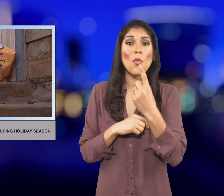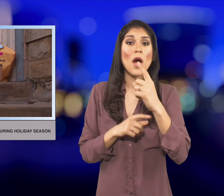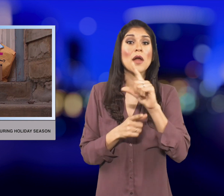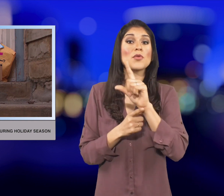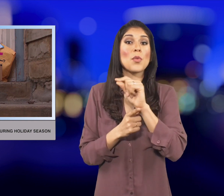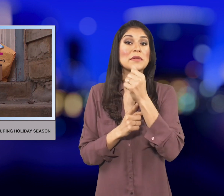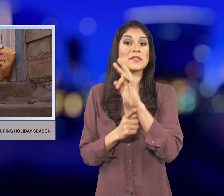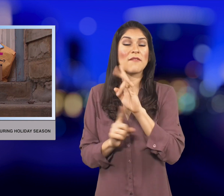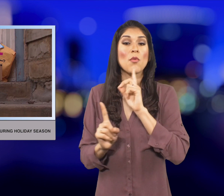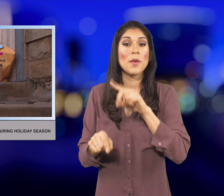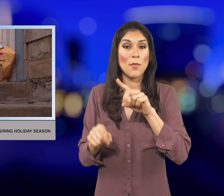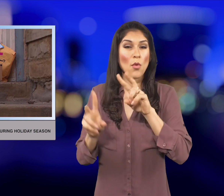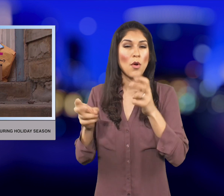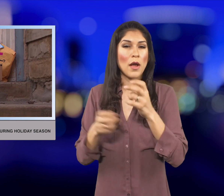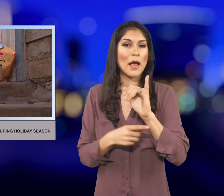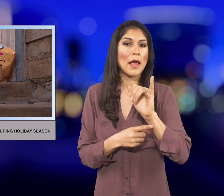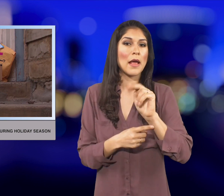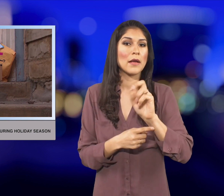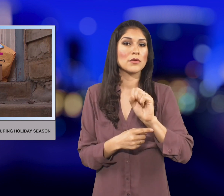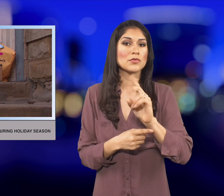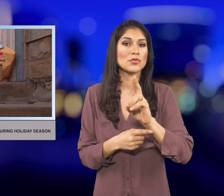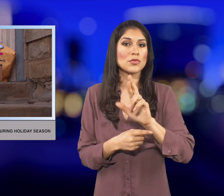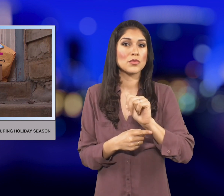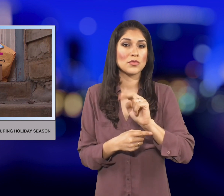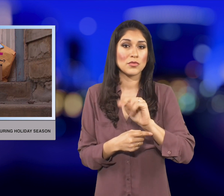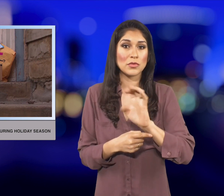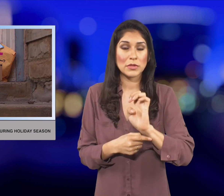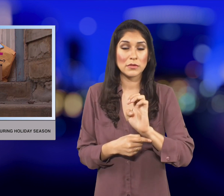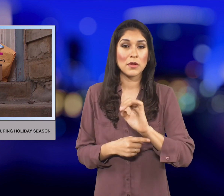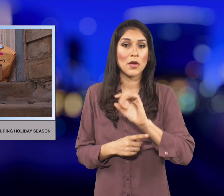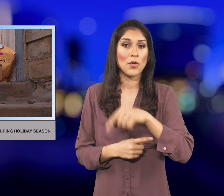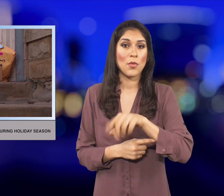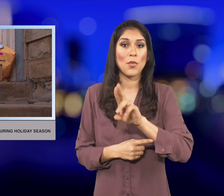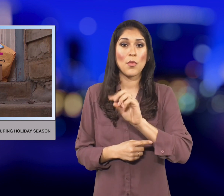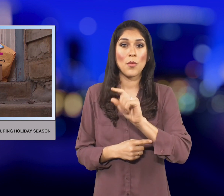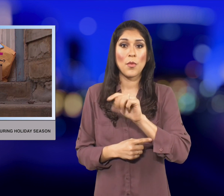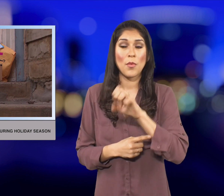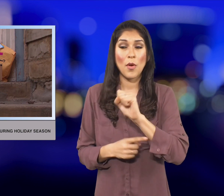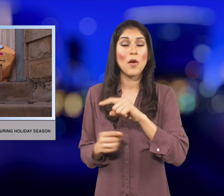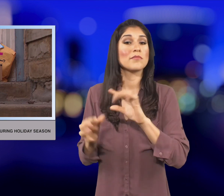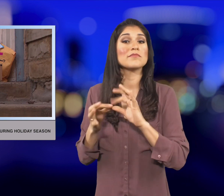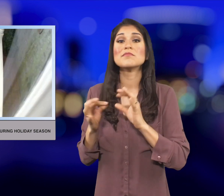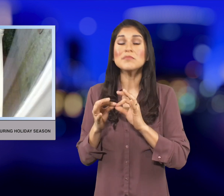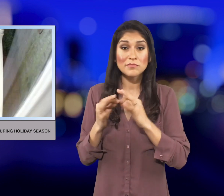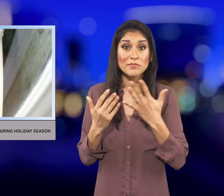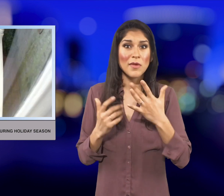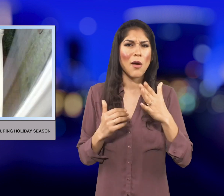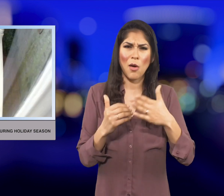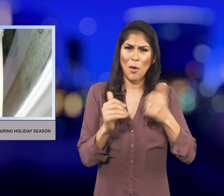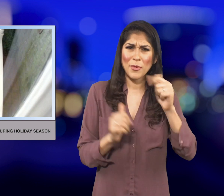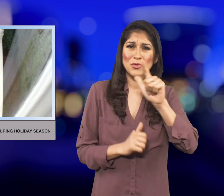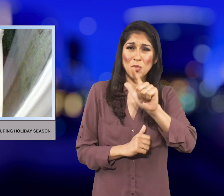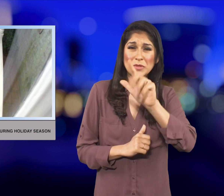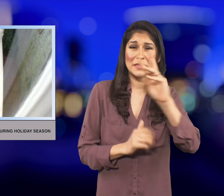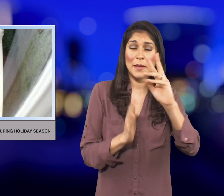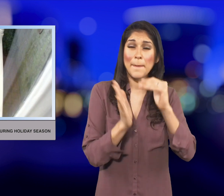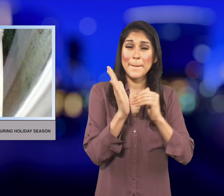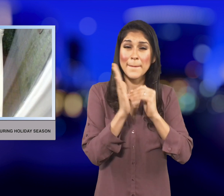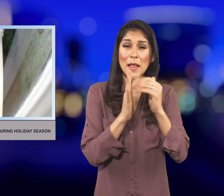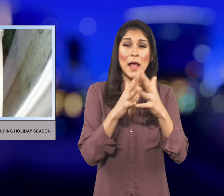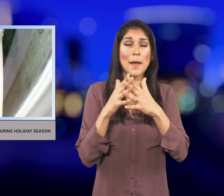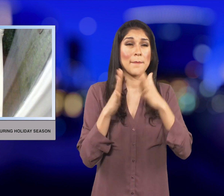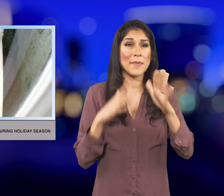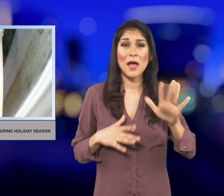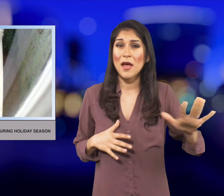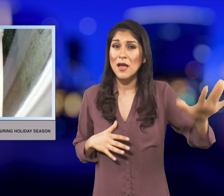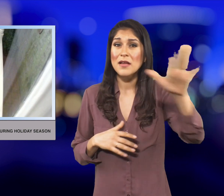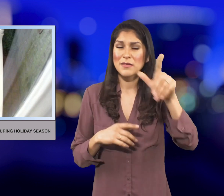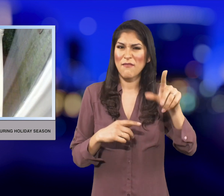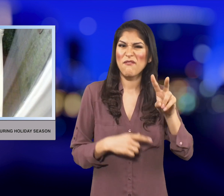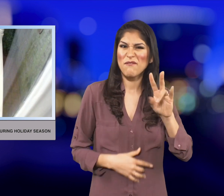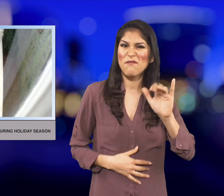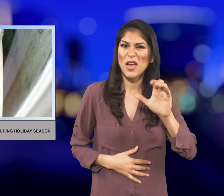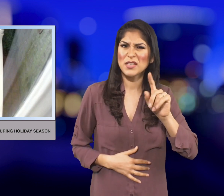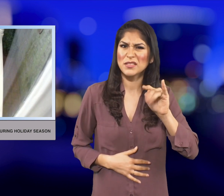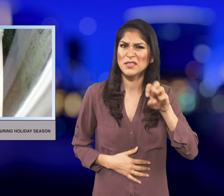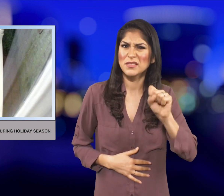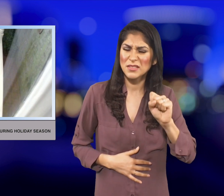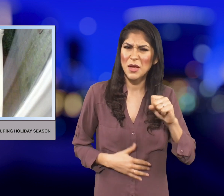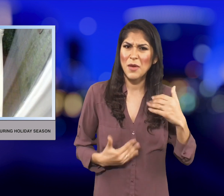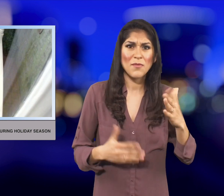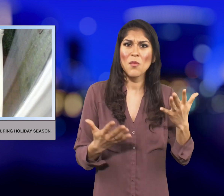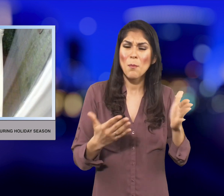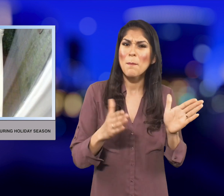According to a 2017 report by "Insurance Quotes" nearly 26 million Americans were victims of